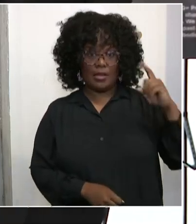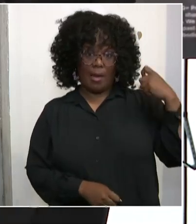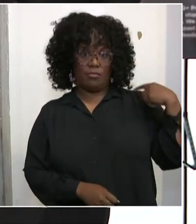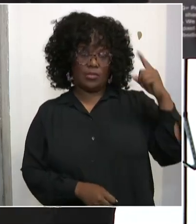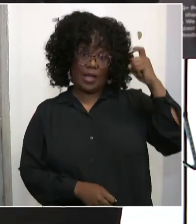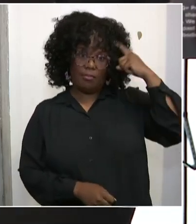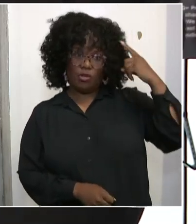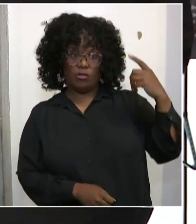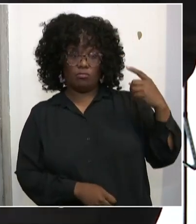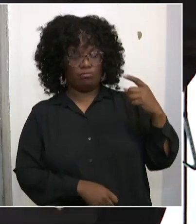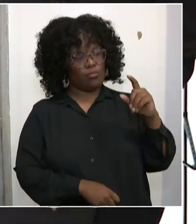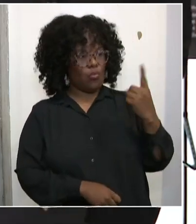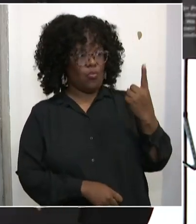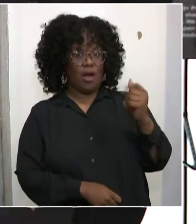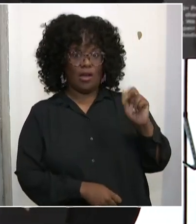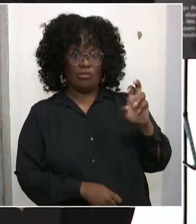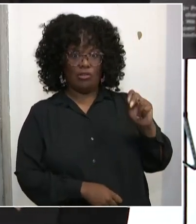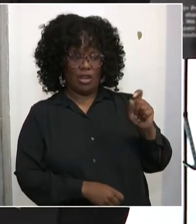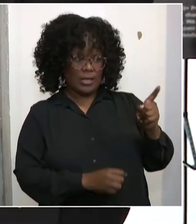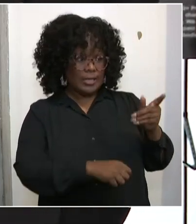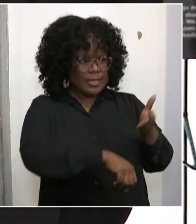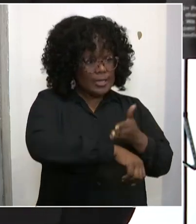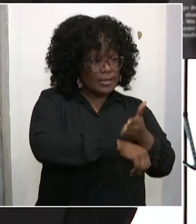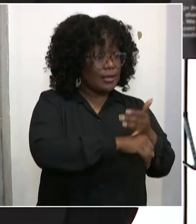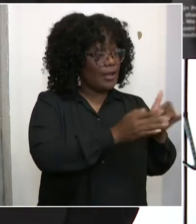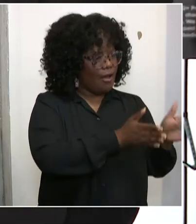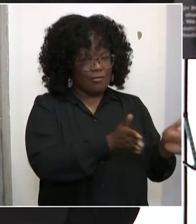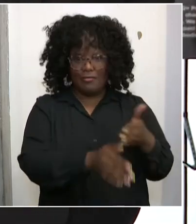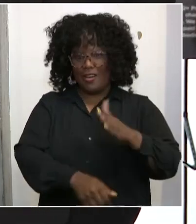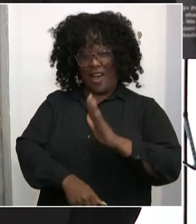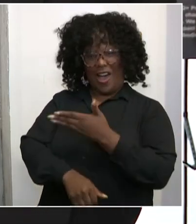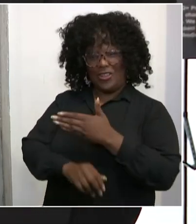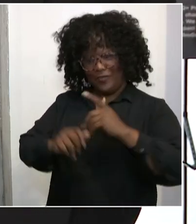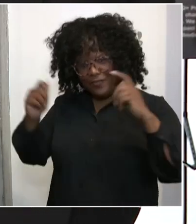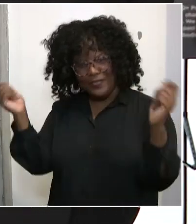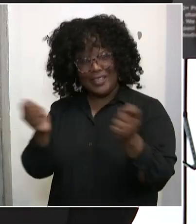immediately following Mayor Bowser and CNN's Fourth of July concert that's